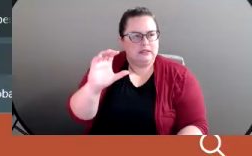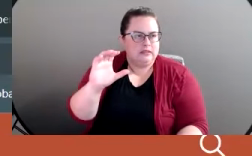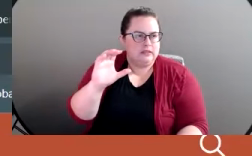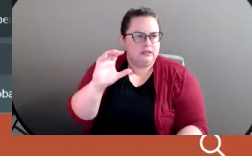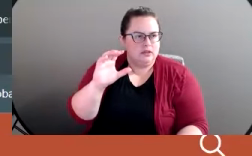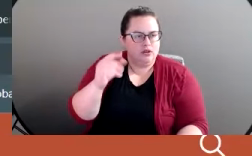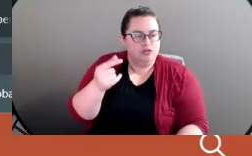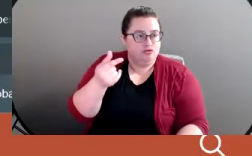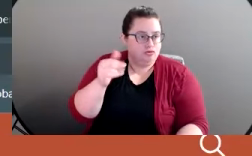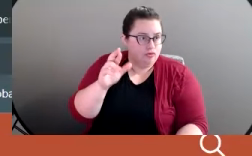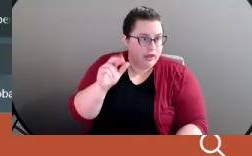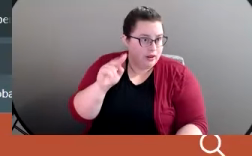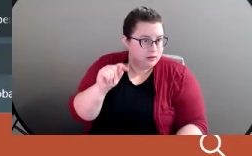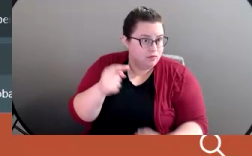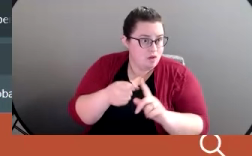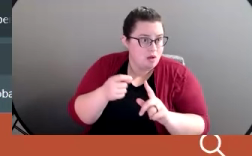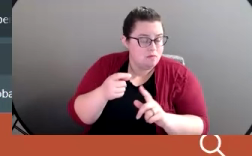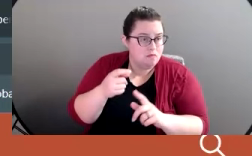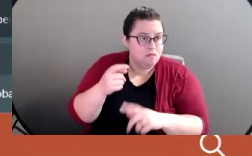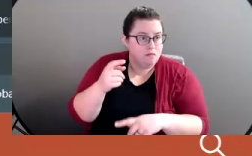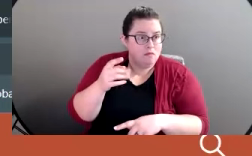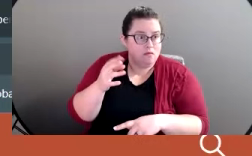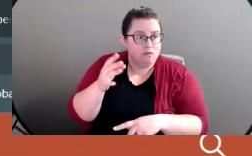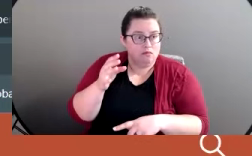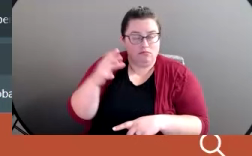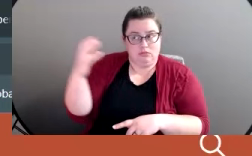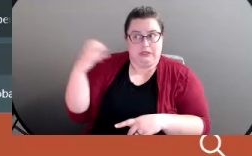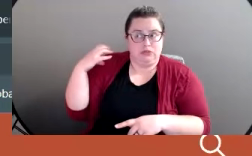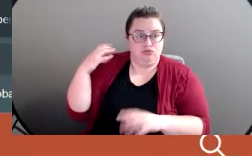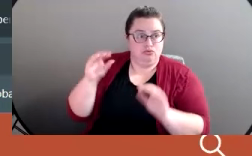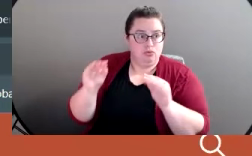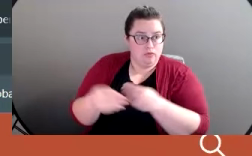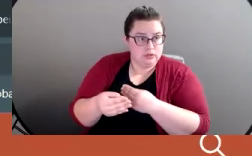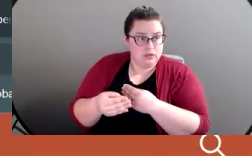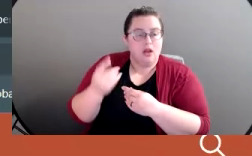part of the requirements is that when you create OER, it must be available.